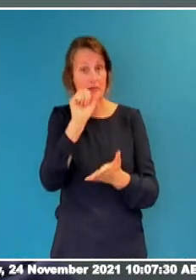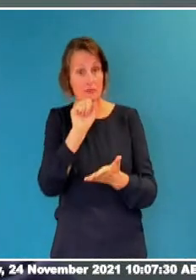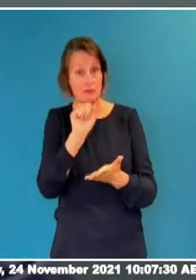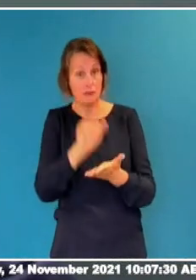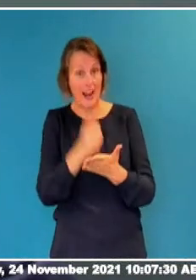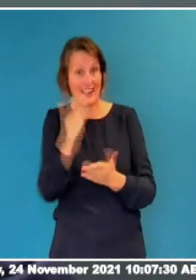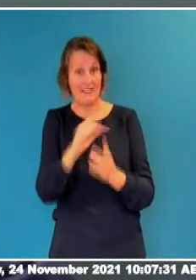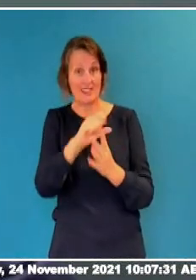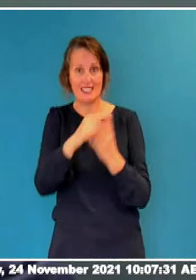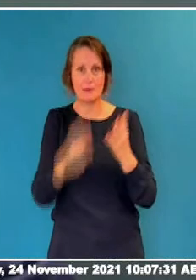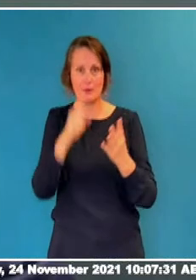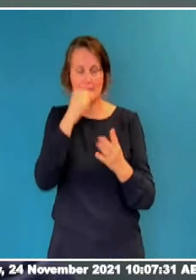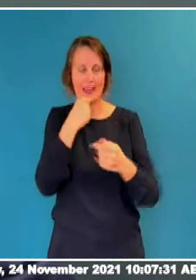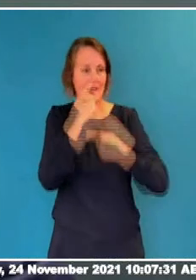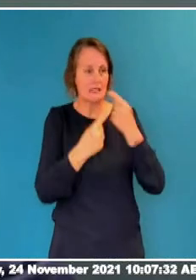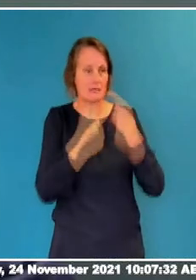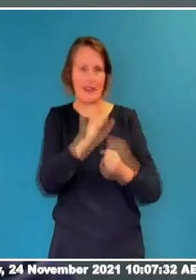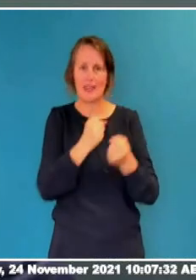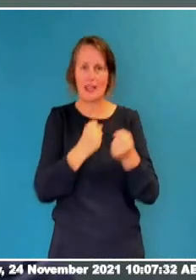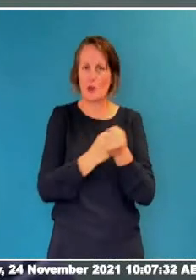Yes, I was coming to that.